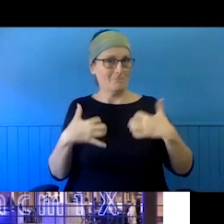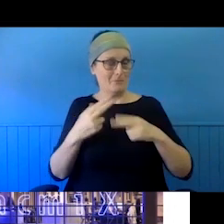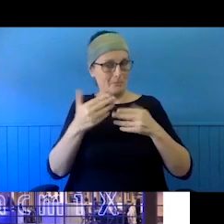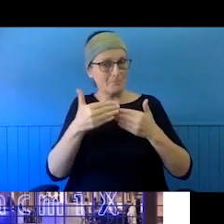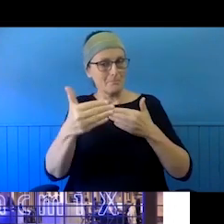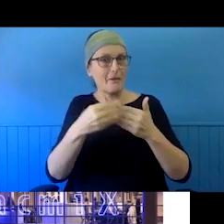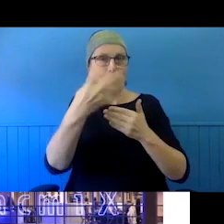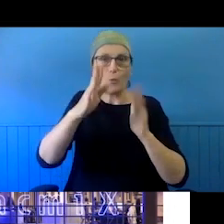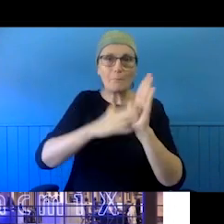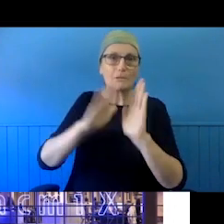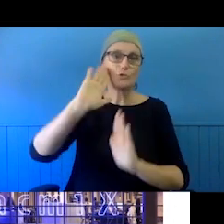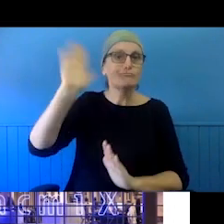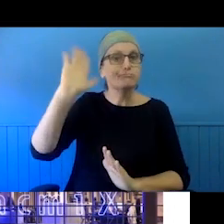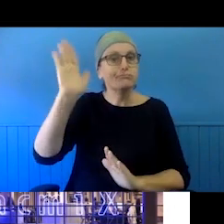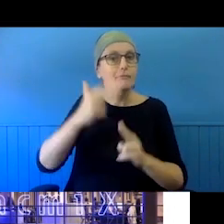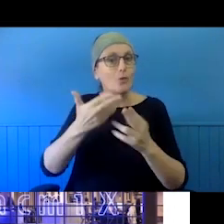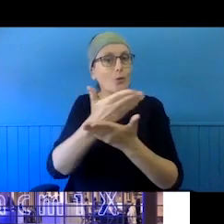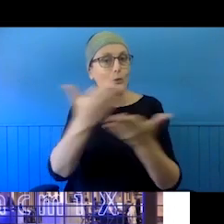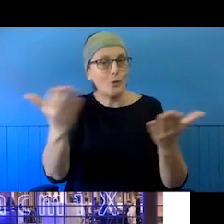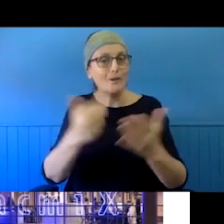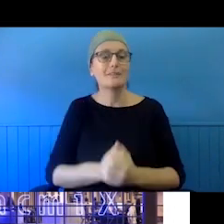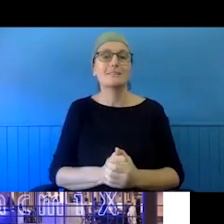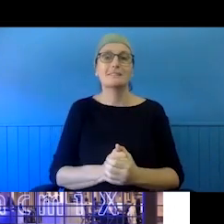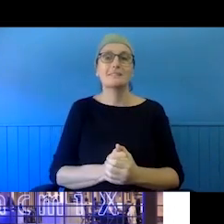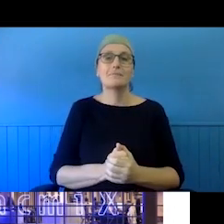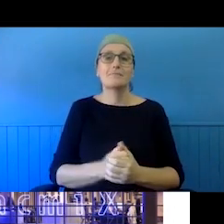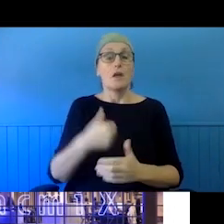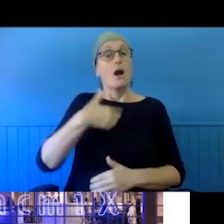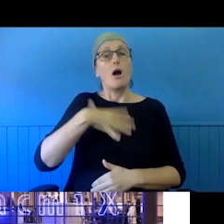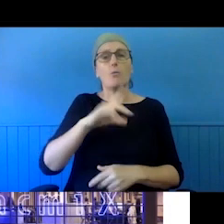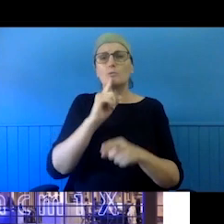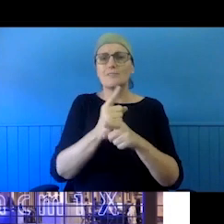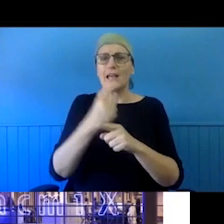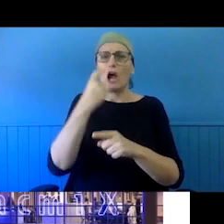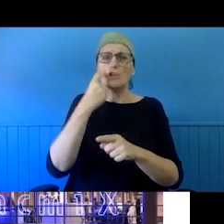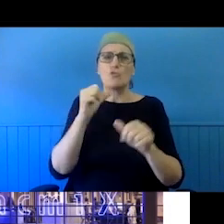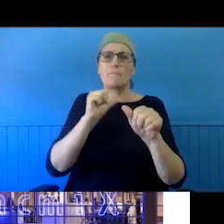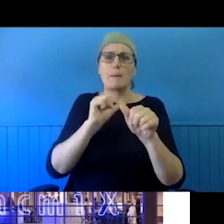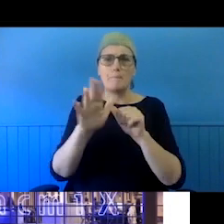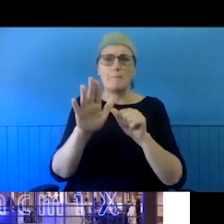done my best to barricade my office door, but there is a chance Jack and